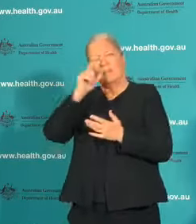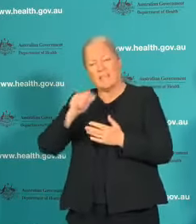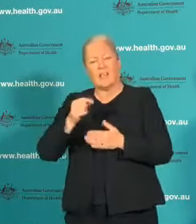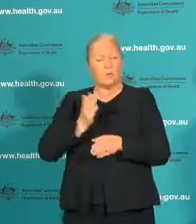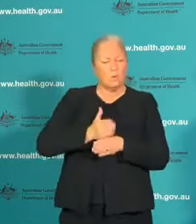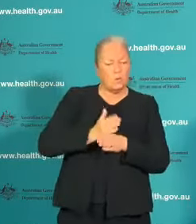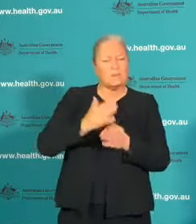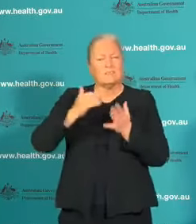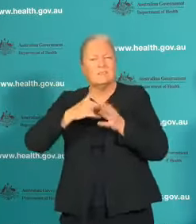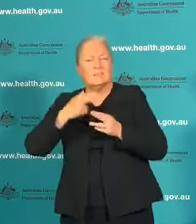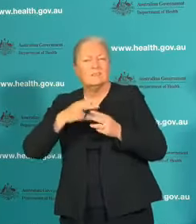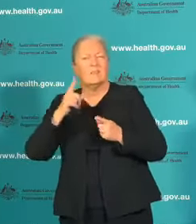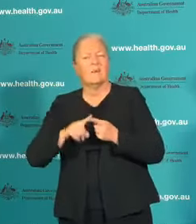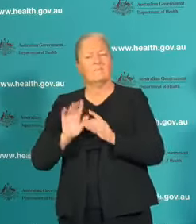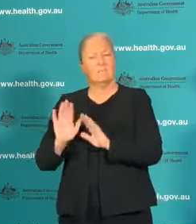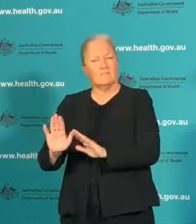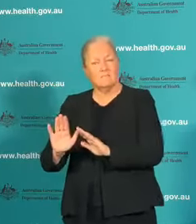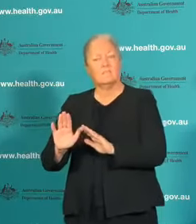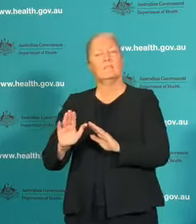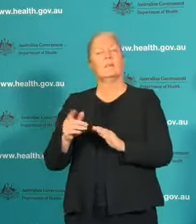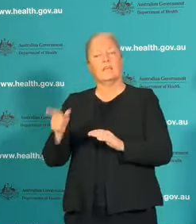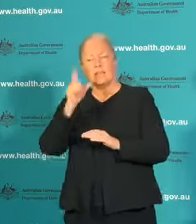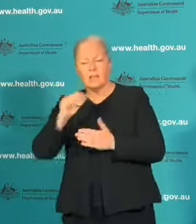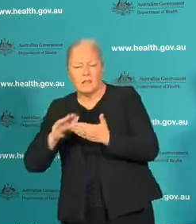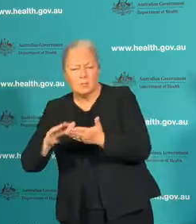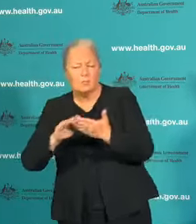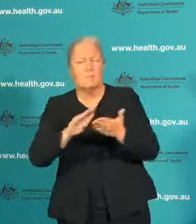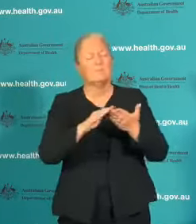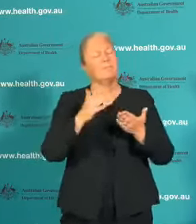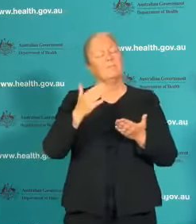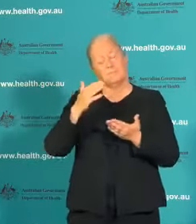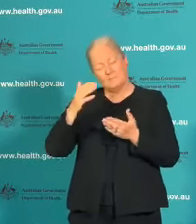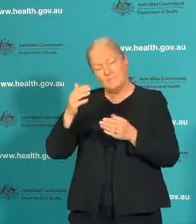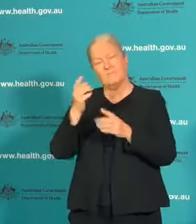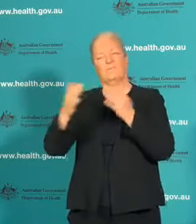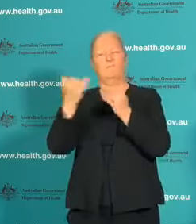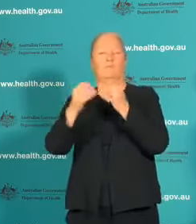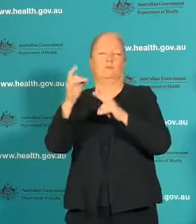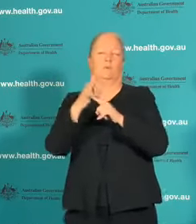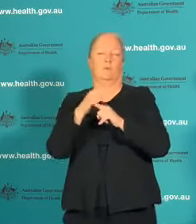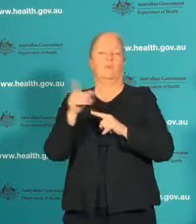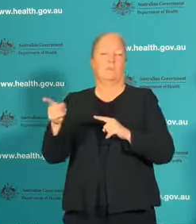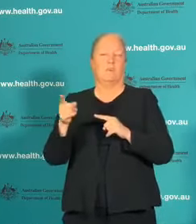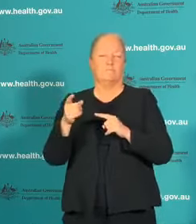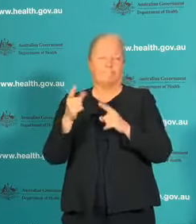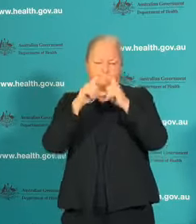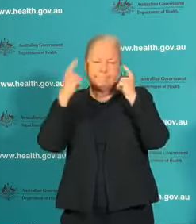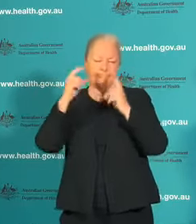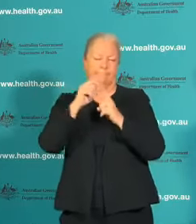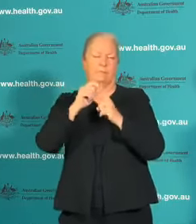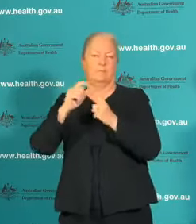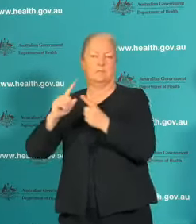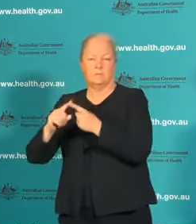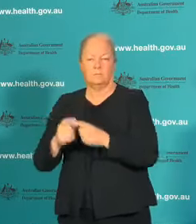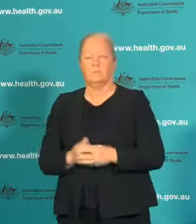to ensure that they are using the personal protective equipment appropriately. The Commonwealth will continue to meet all requests from